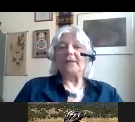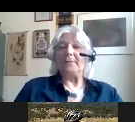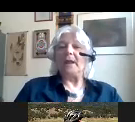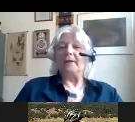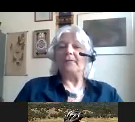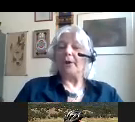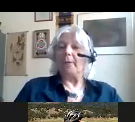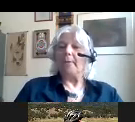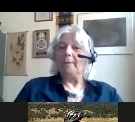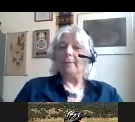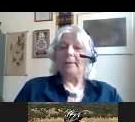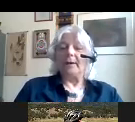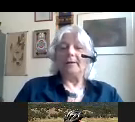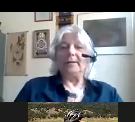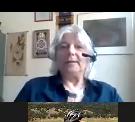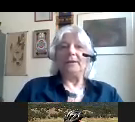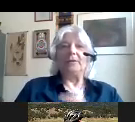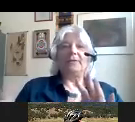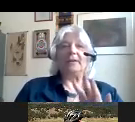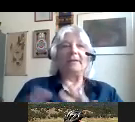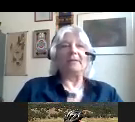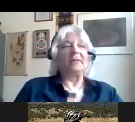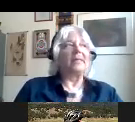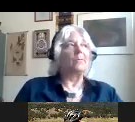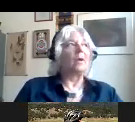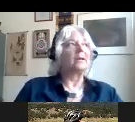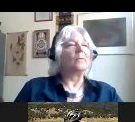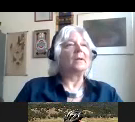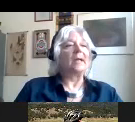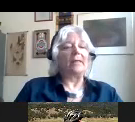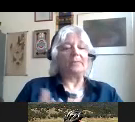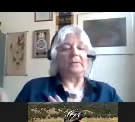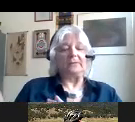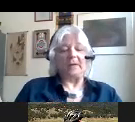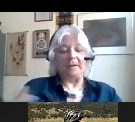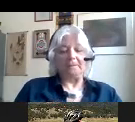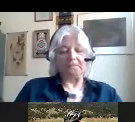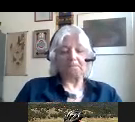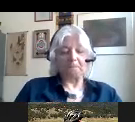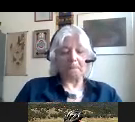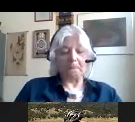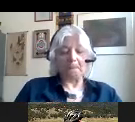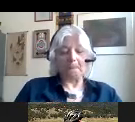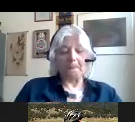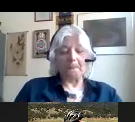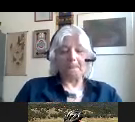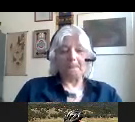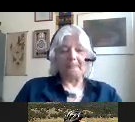been like for you." I had one girl that was...